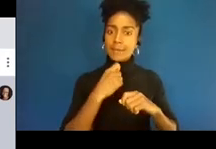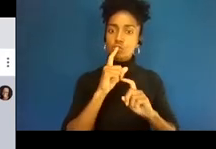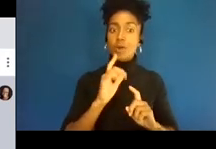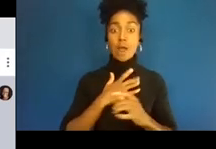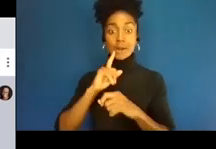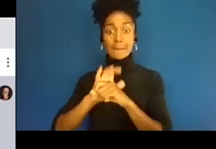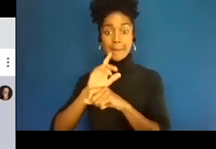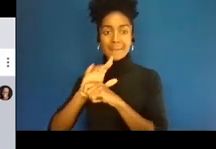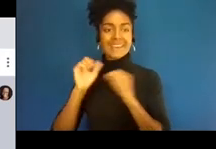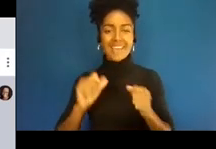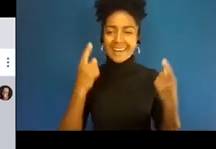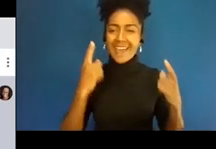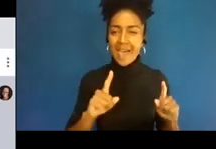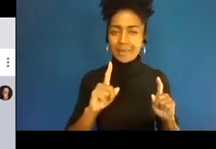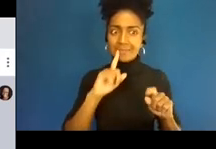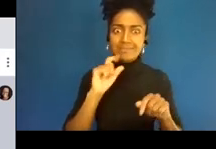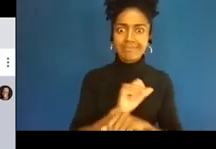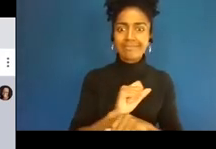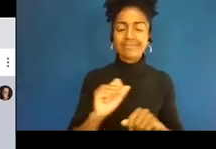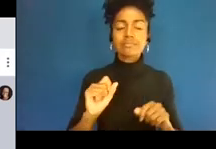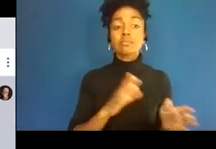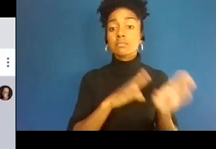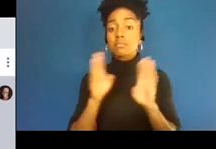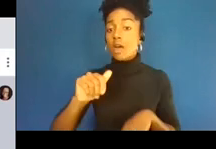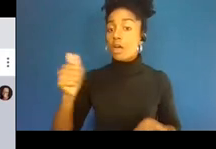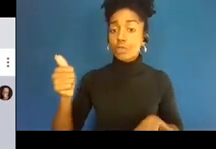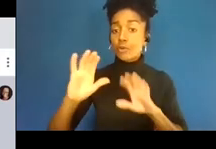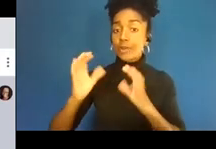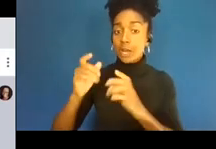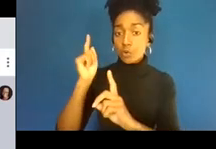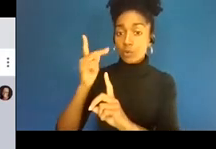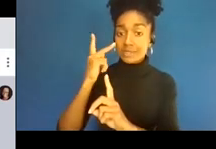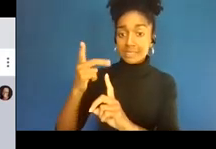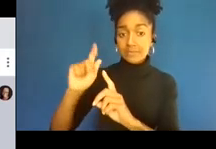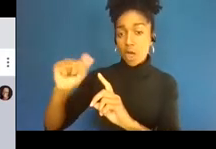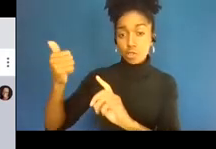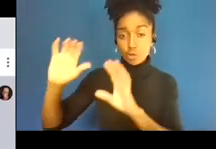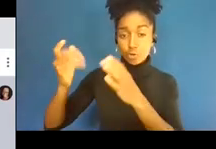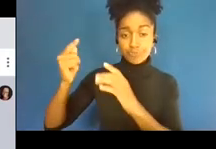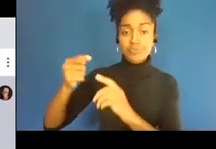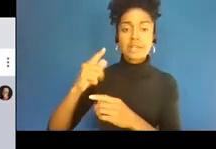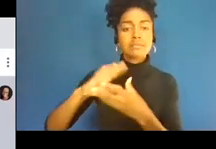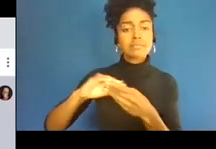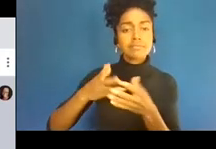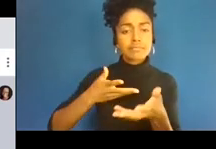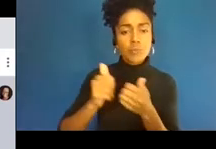And the Other category: "Speaking with professors about assignment guidelines.